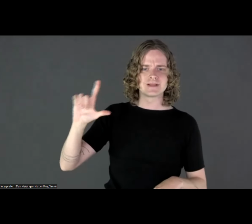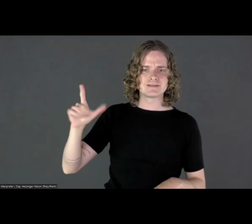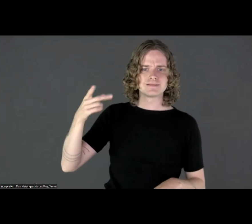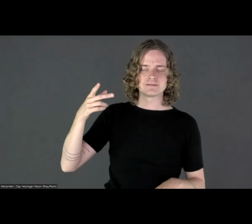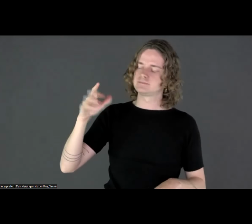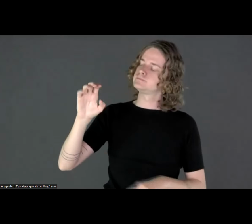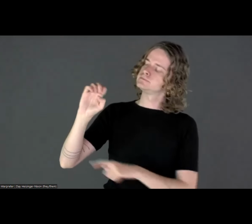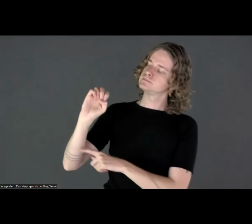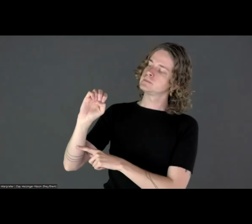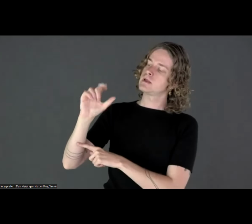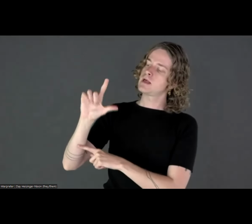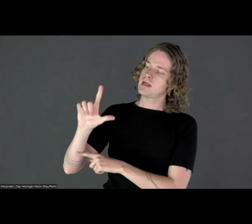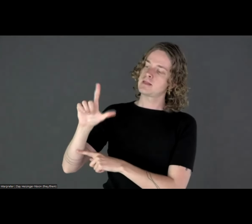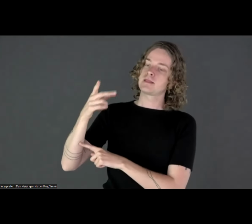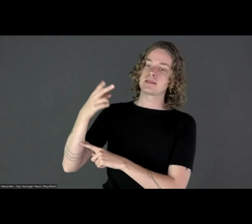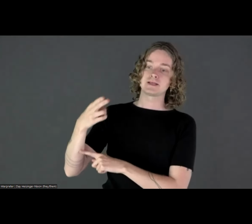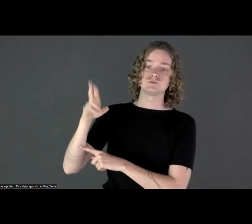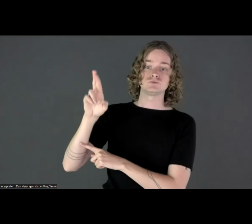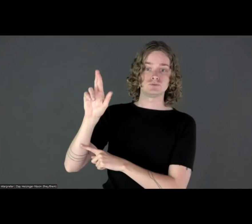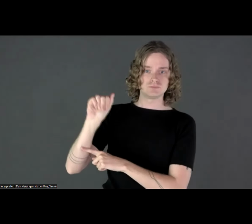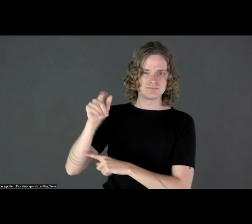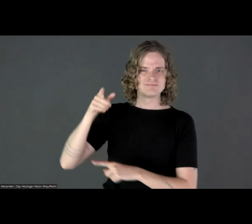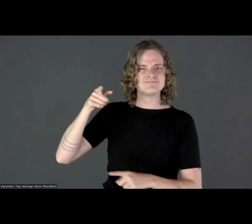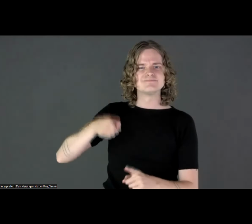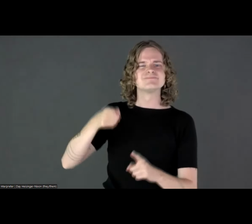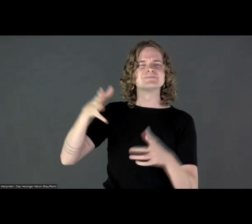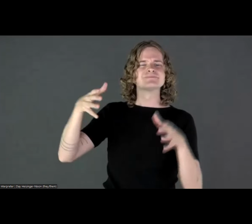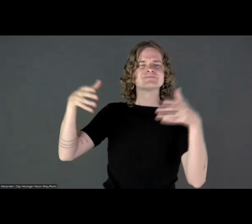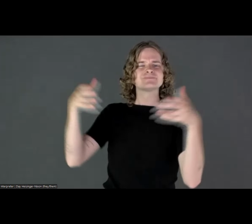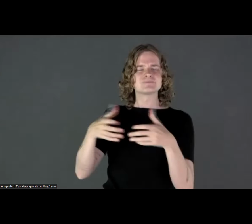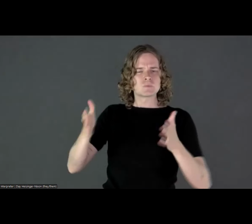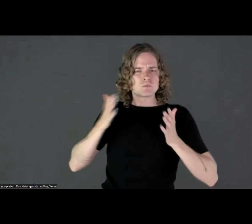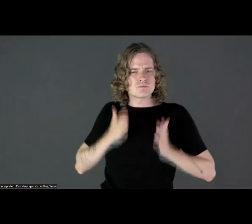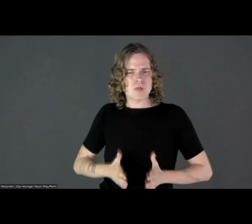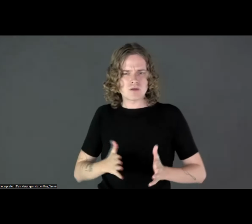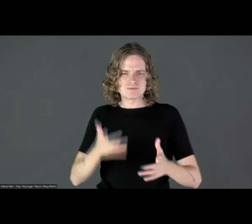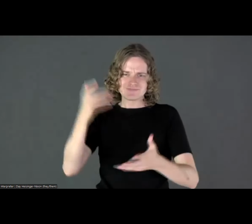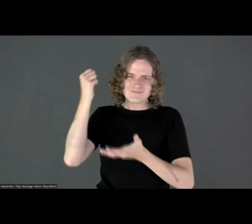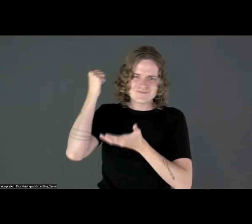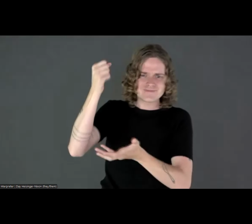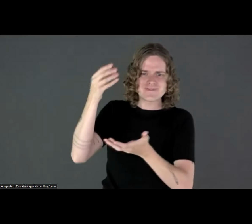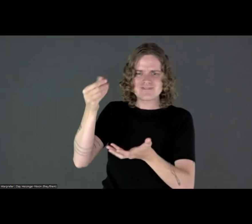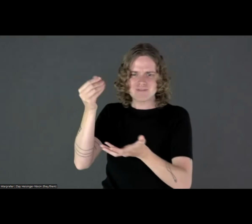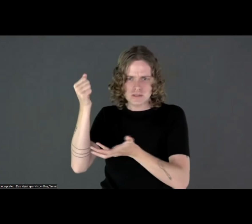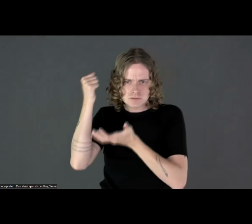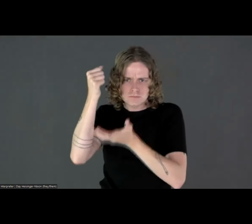Fund we aim to improve outcomes for people effected by crisis by identifying and sharing